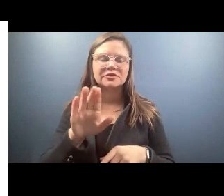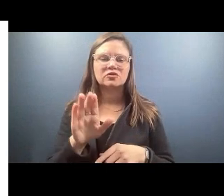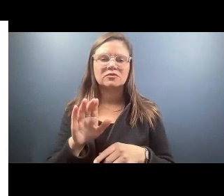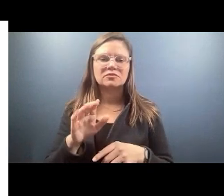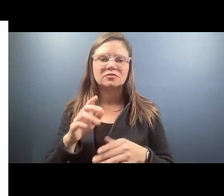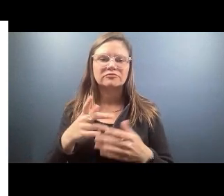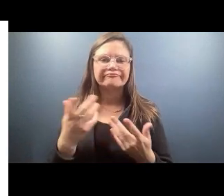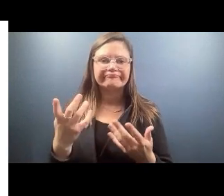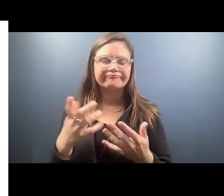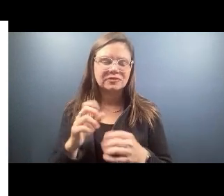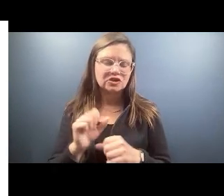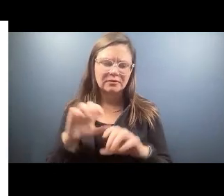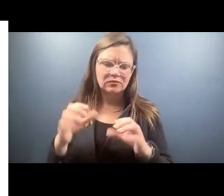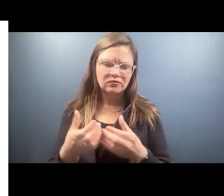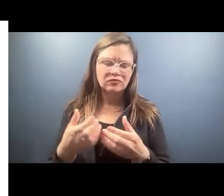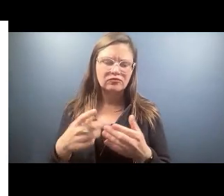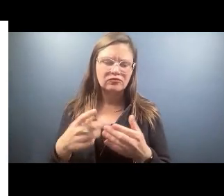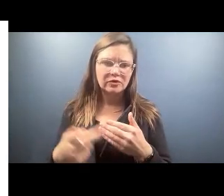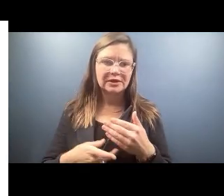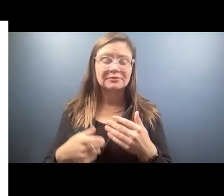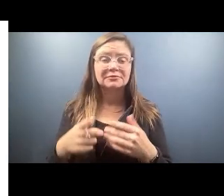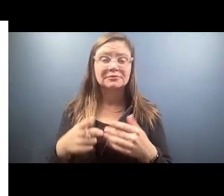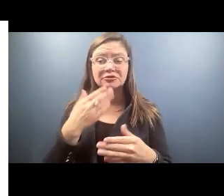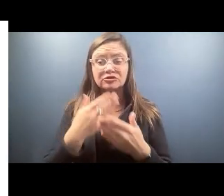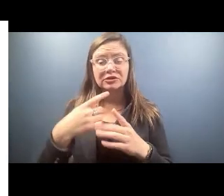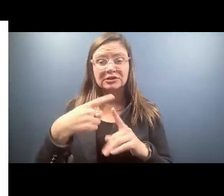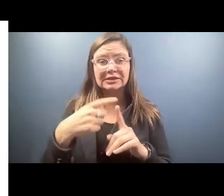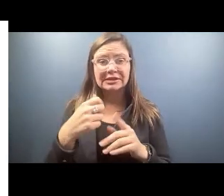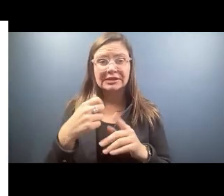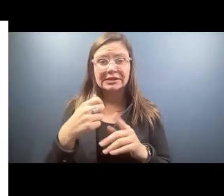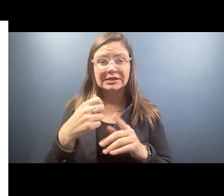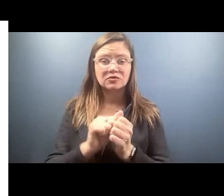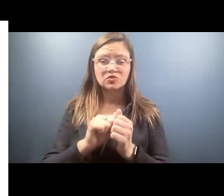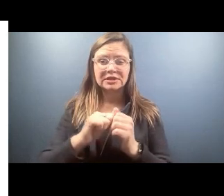And these can be really useful for tracking long term trends in employment and wages.